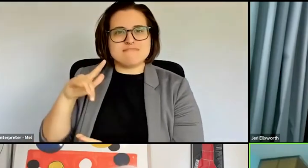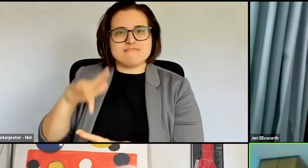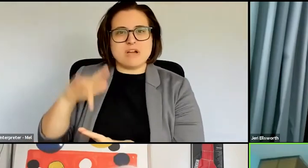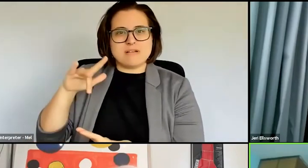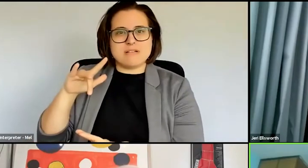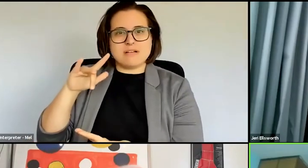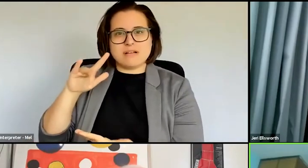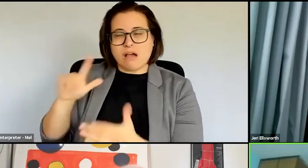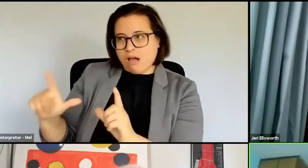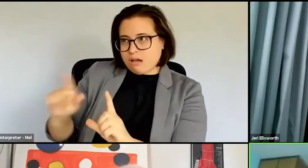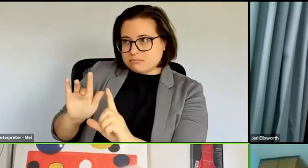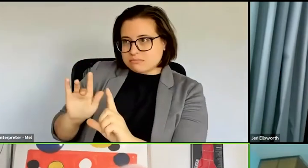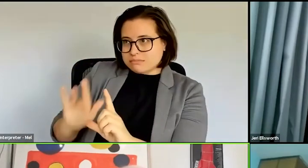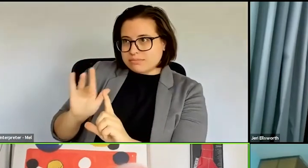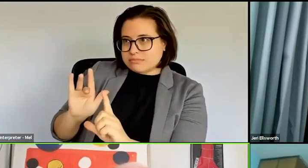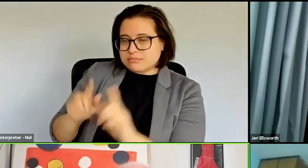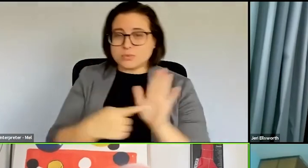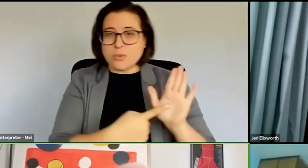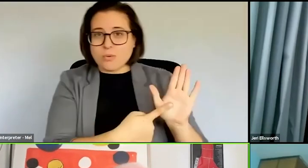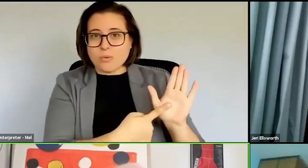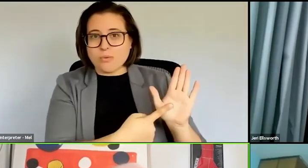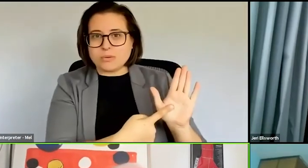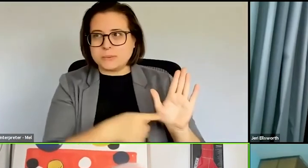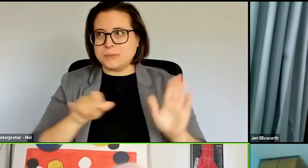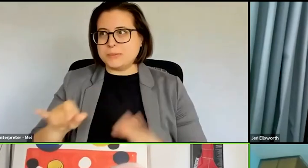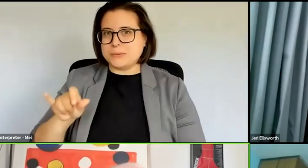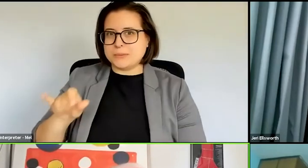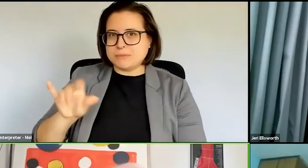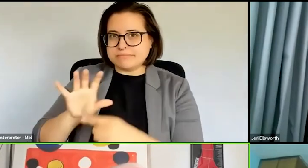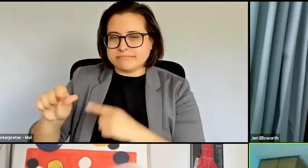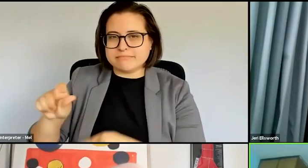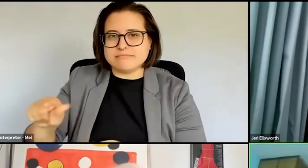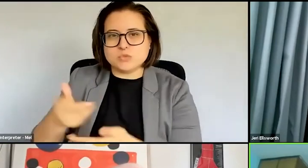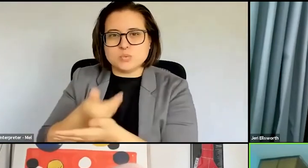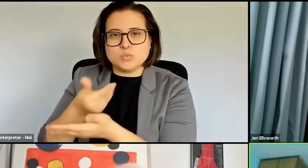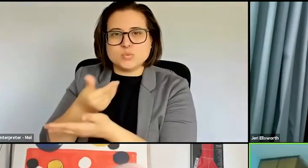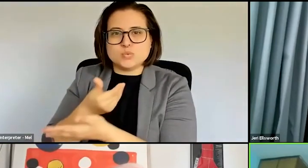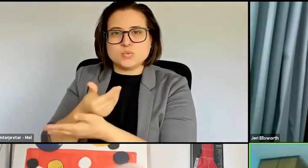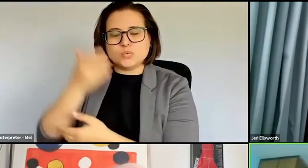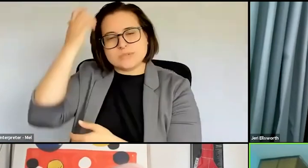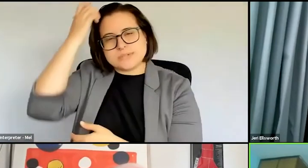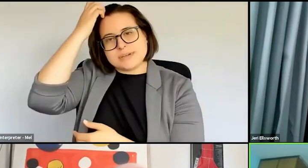and then be able to show it to people. And so there was something prescient in this point